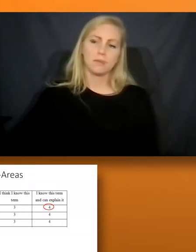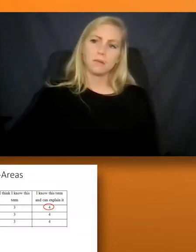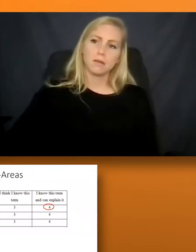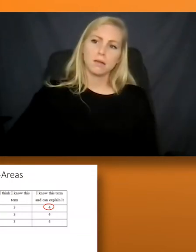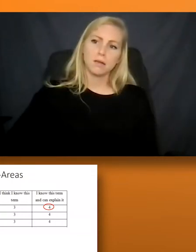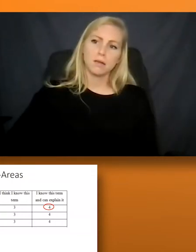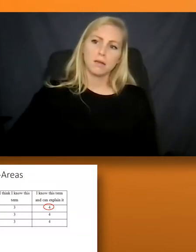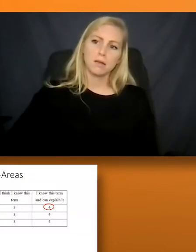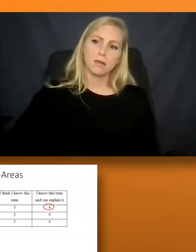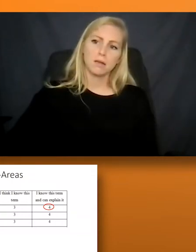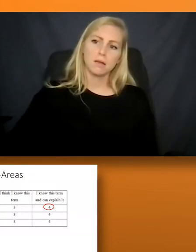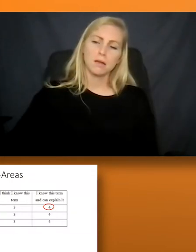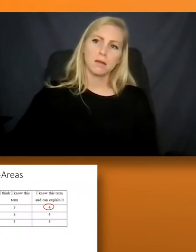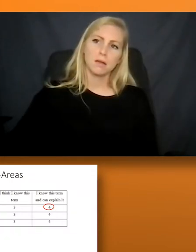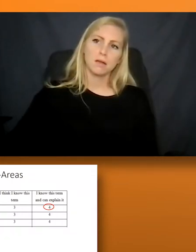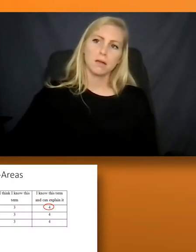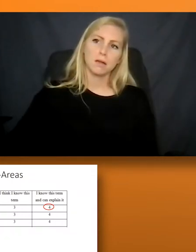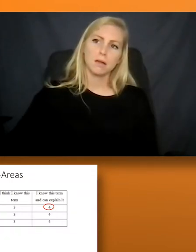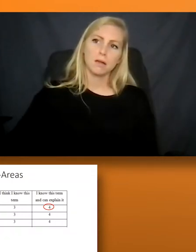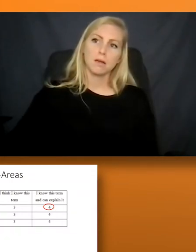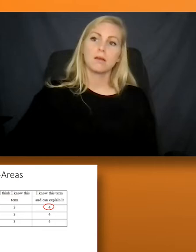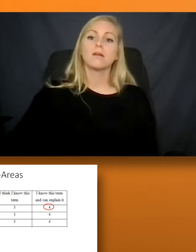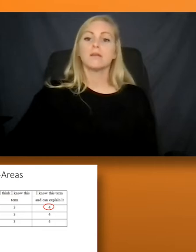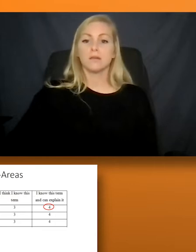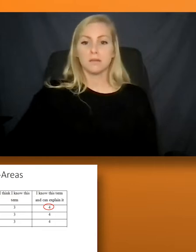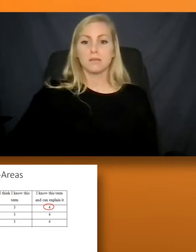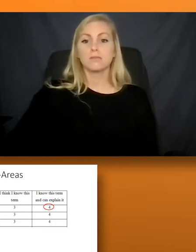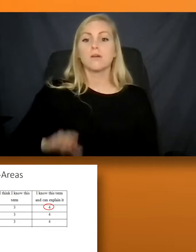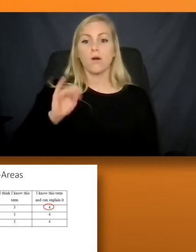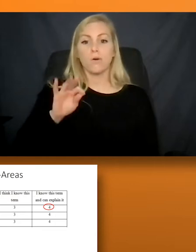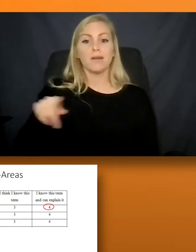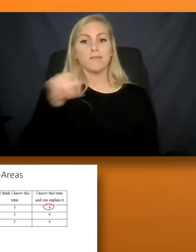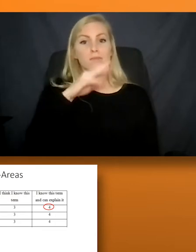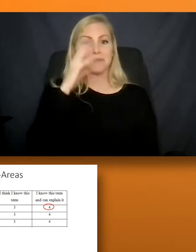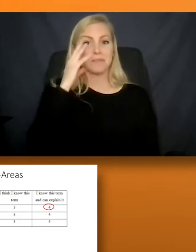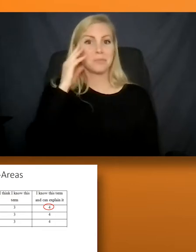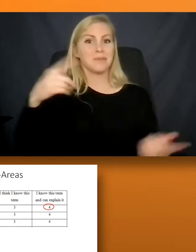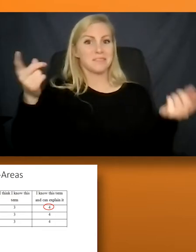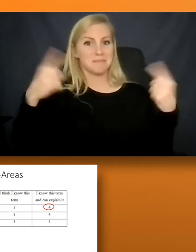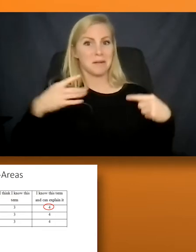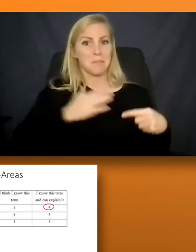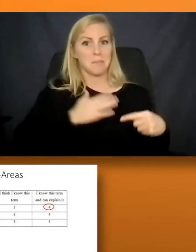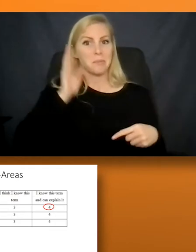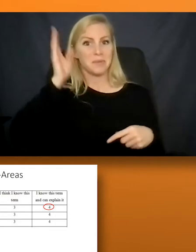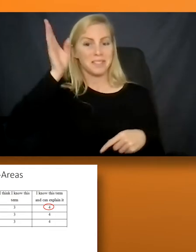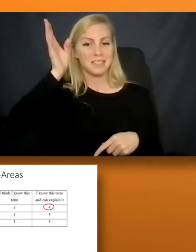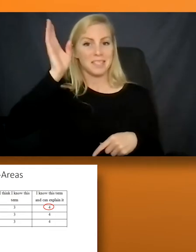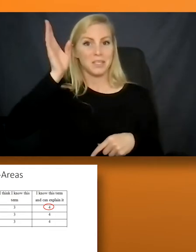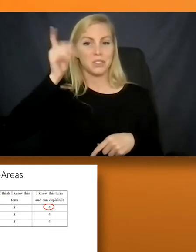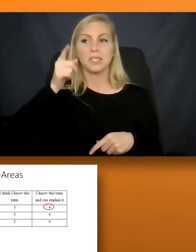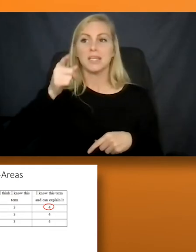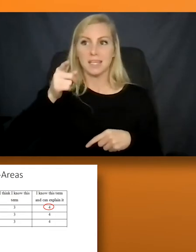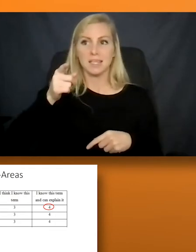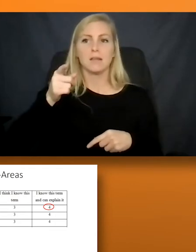Another piece is that we are working-- if you've ever attended any of my presentations before you've seen this,